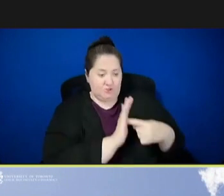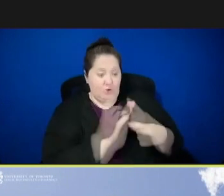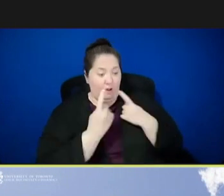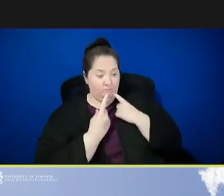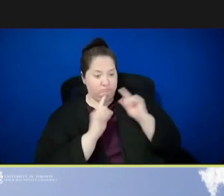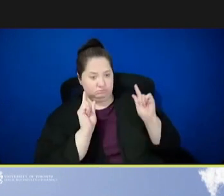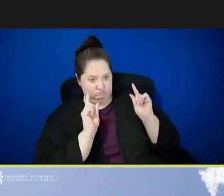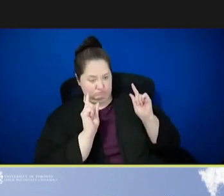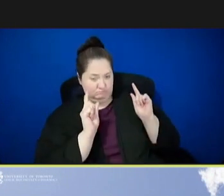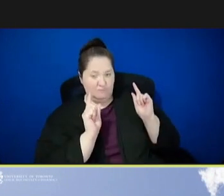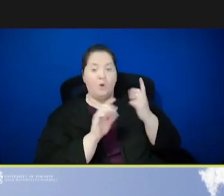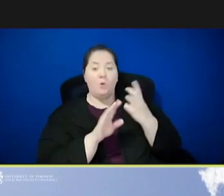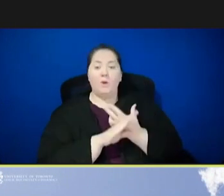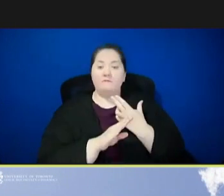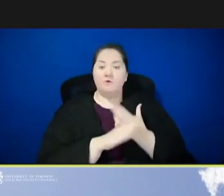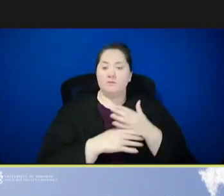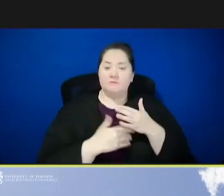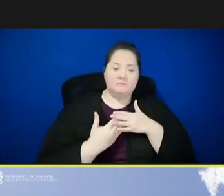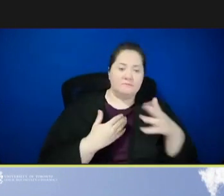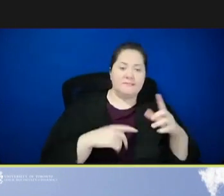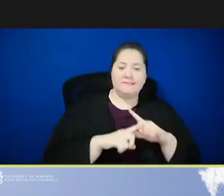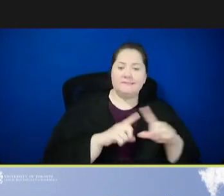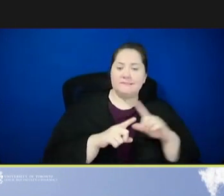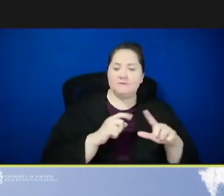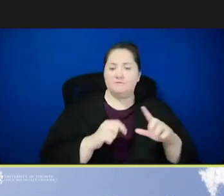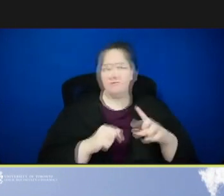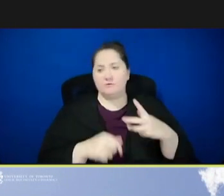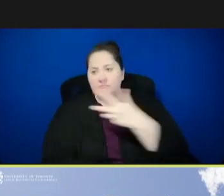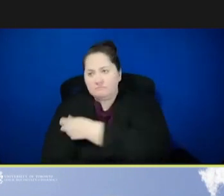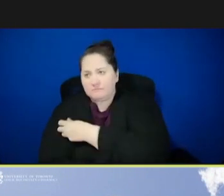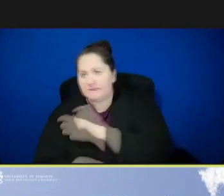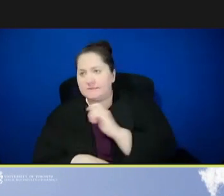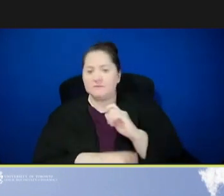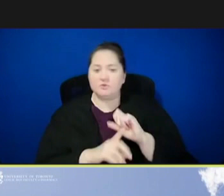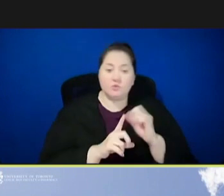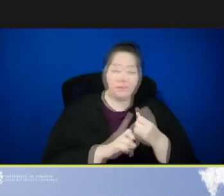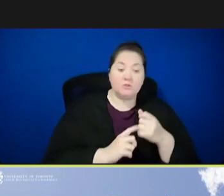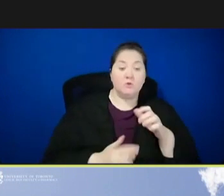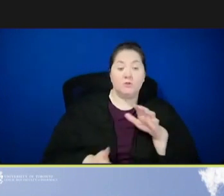and we've used it across different vaccination settings, including school-based vaccinations,